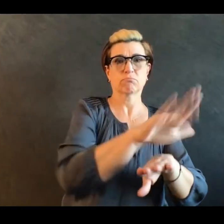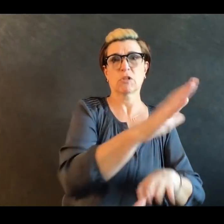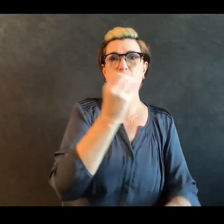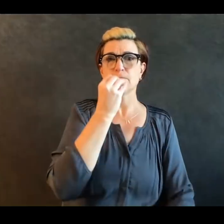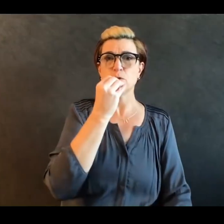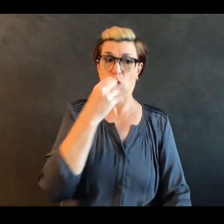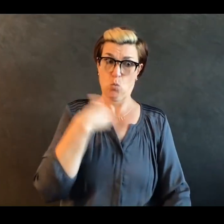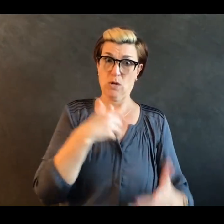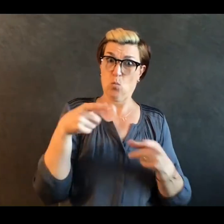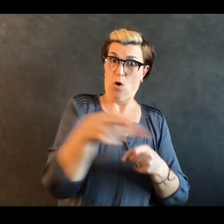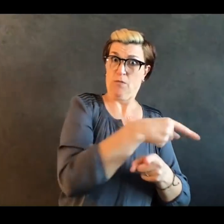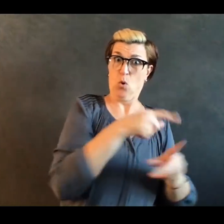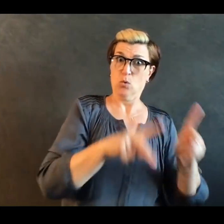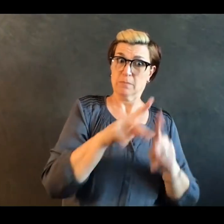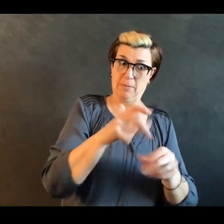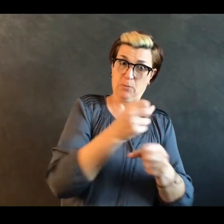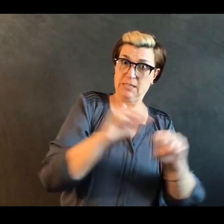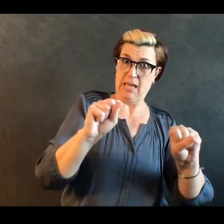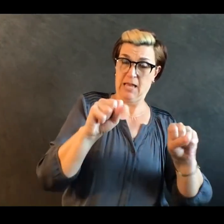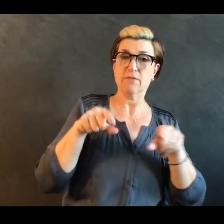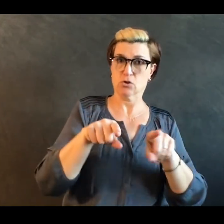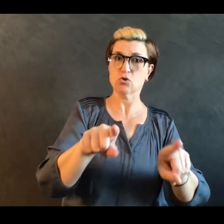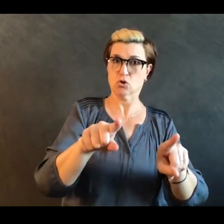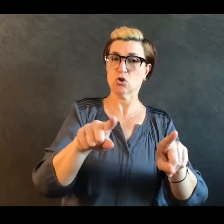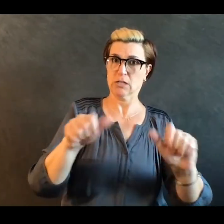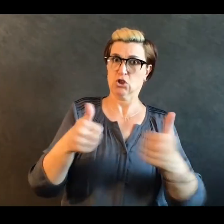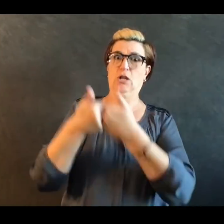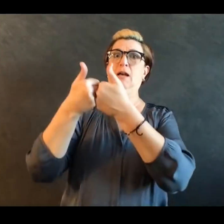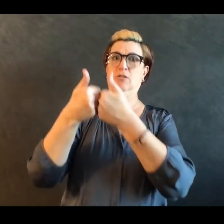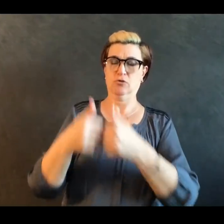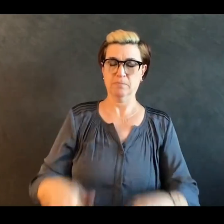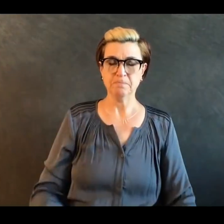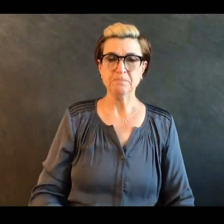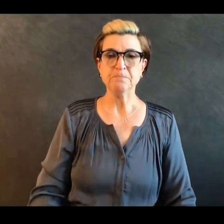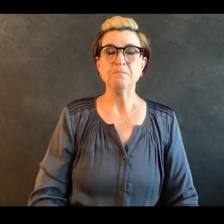during these challenging times in that vein there's been a lot happening this